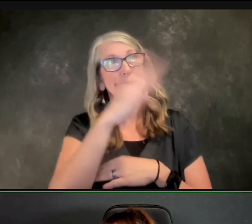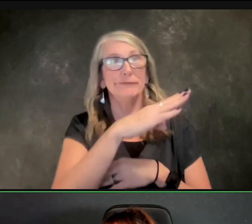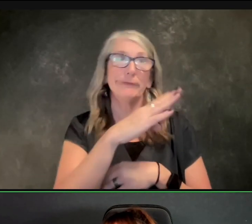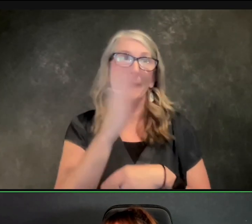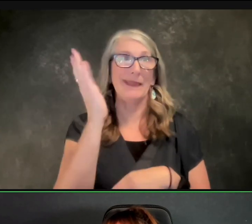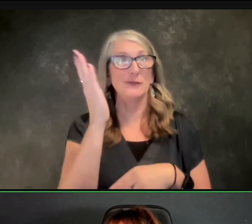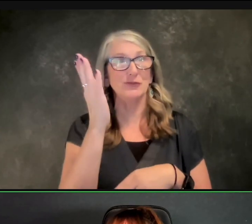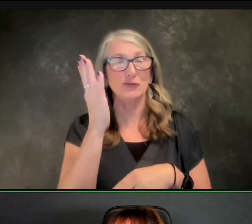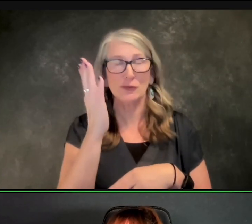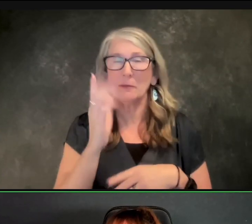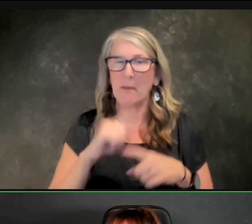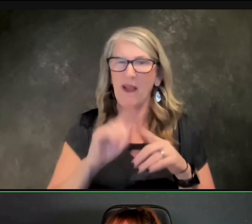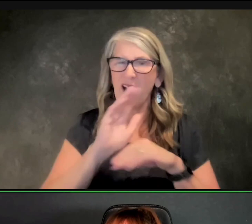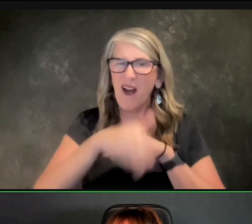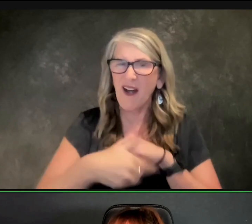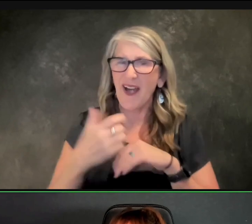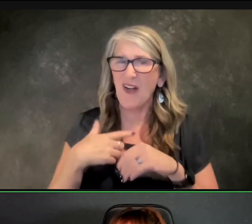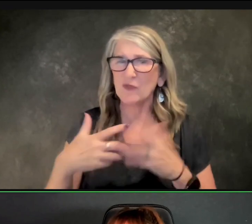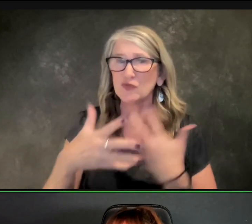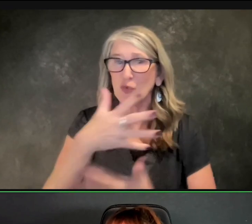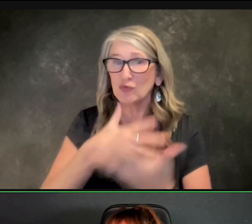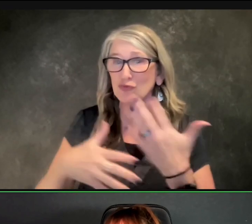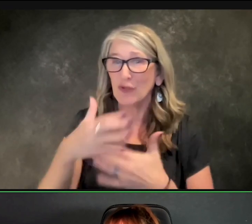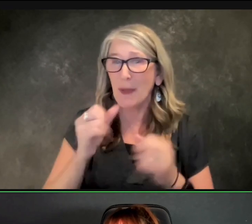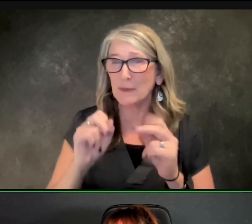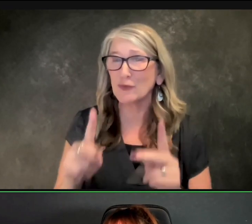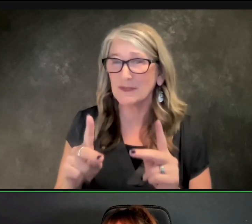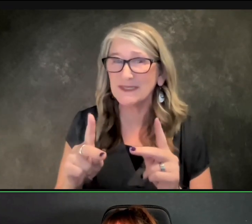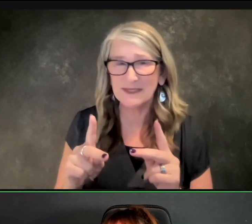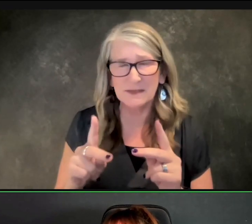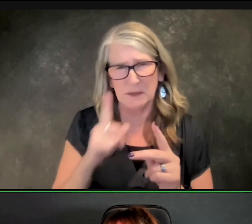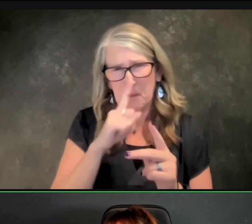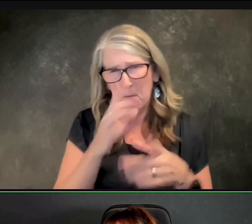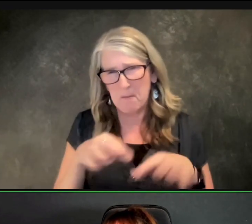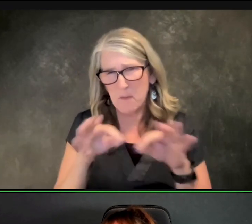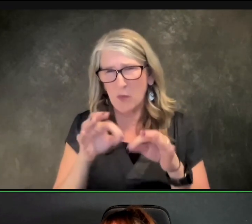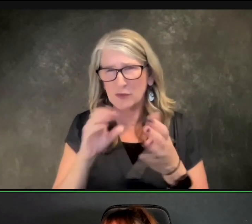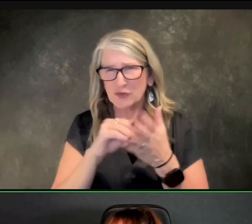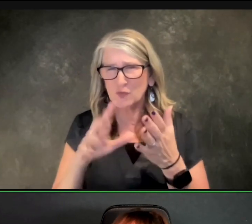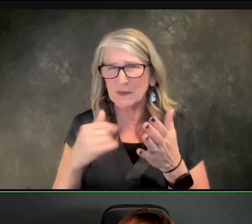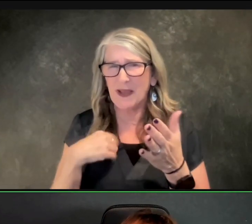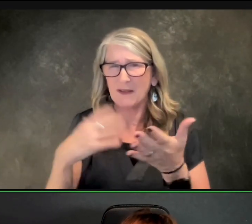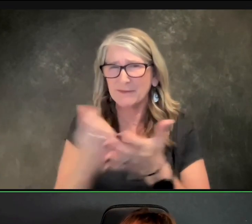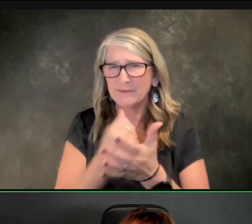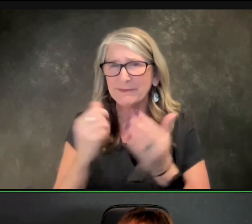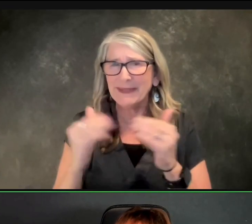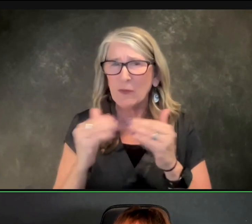want to make sure that they tell you what's important to them. Maybe there are social opportunities.